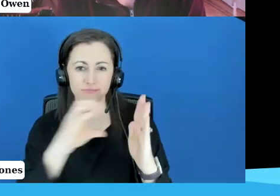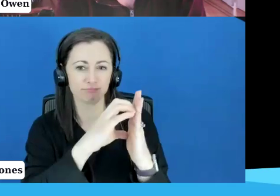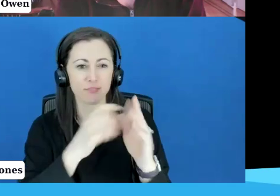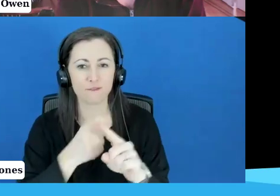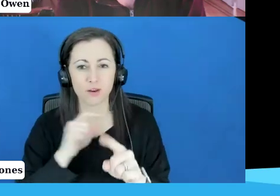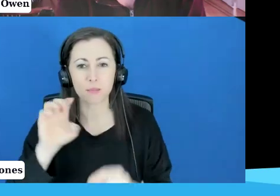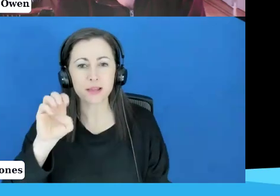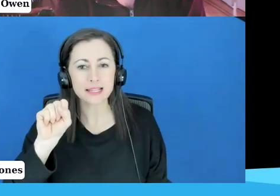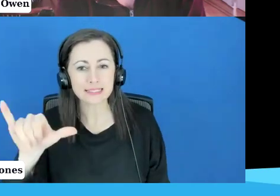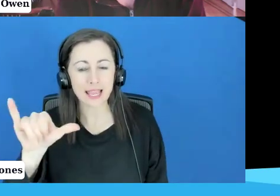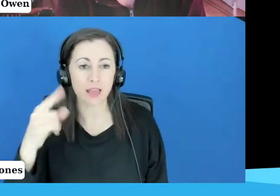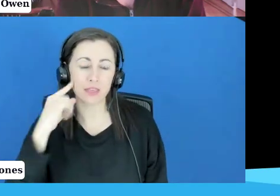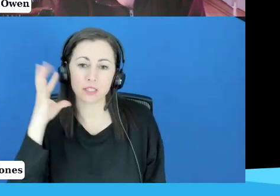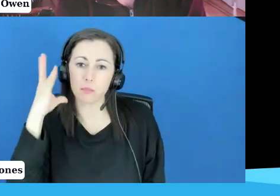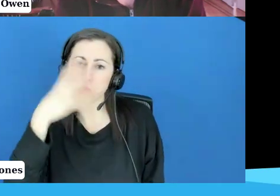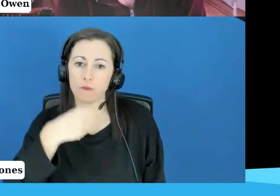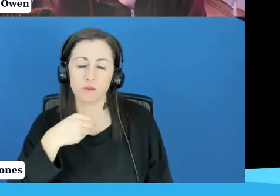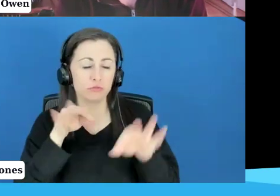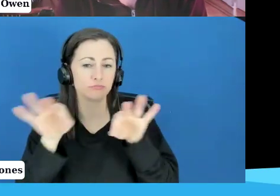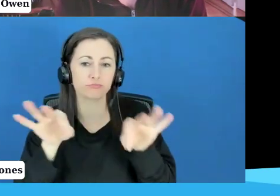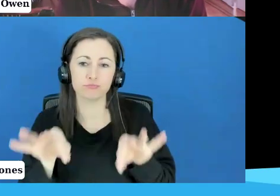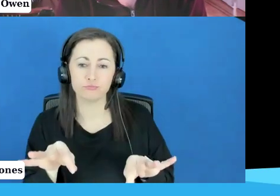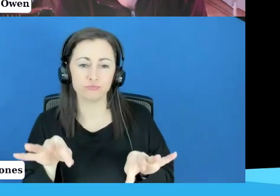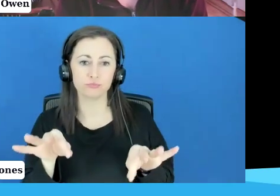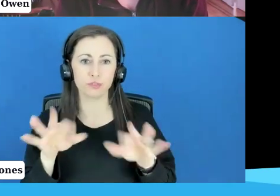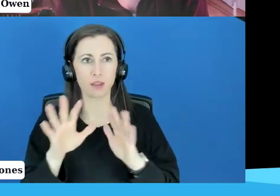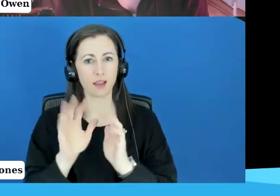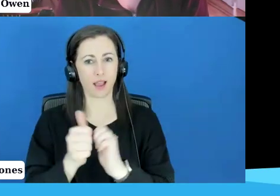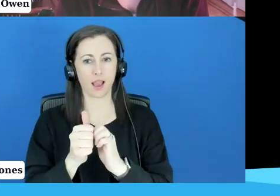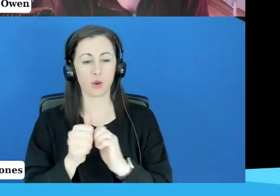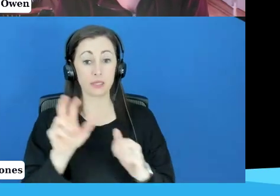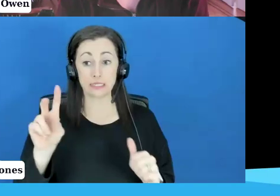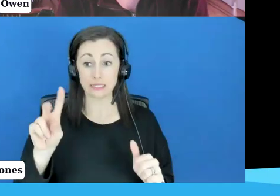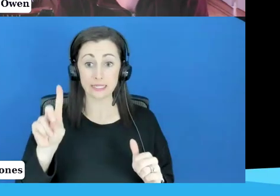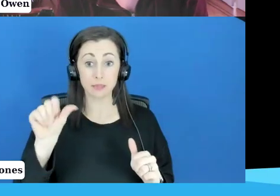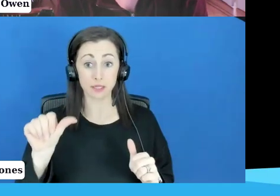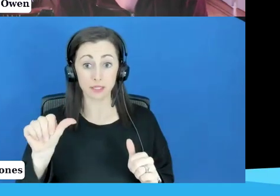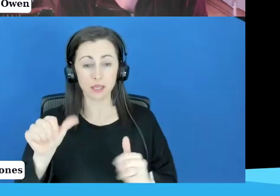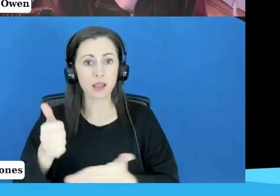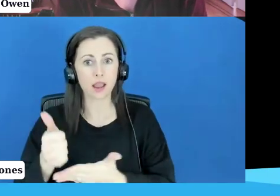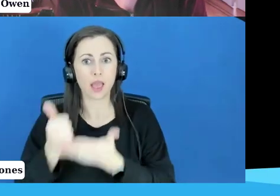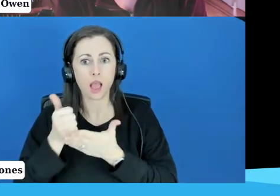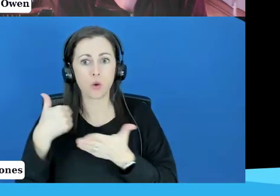I think it really beautifully illustrates how disability can inform being a parent.